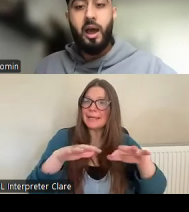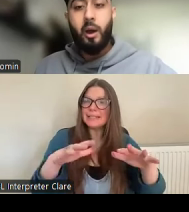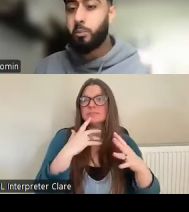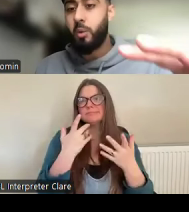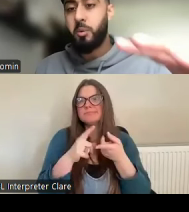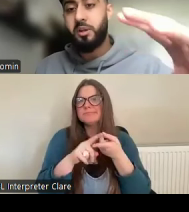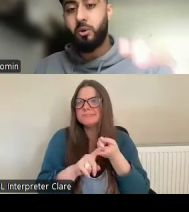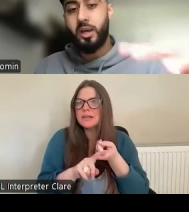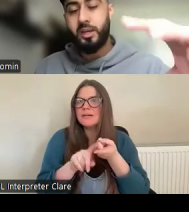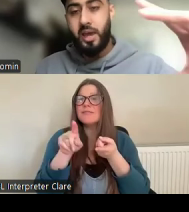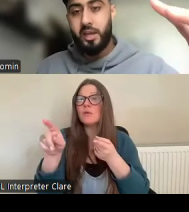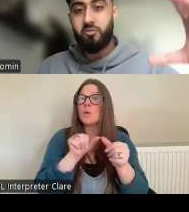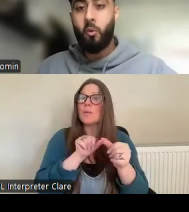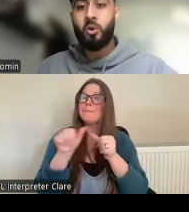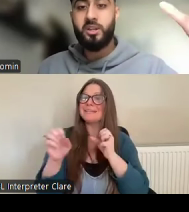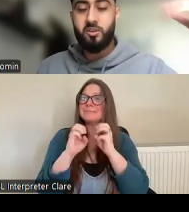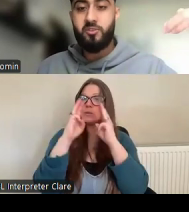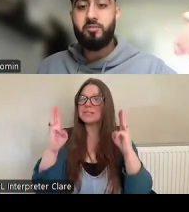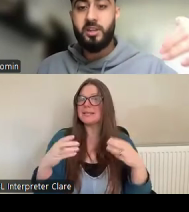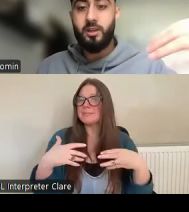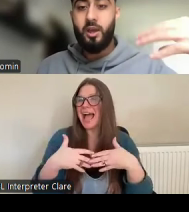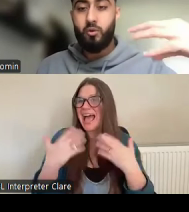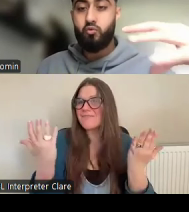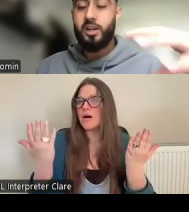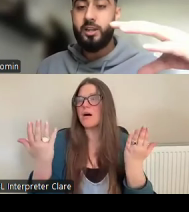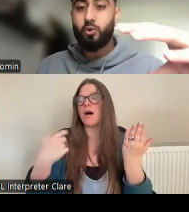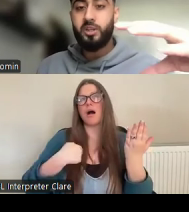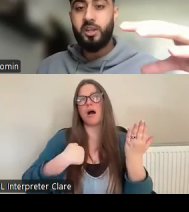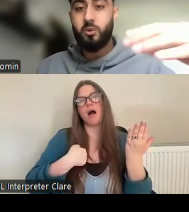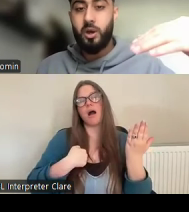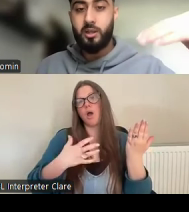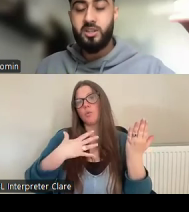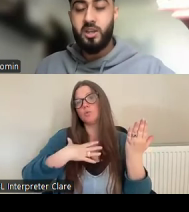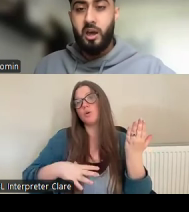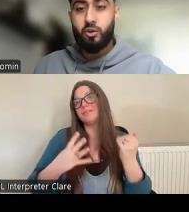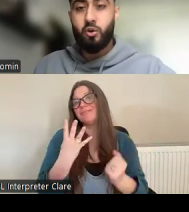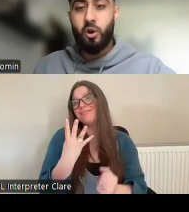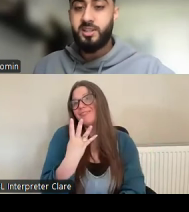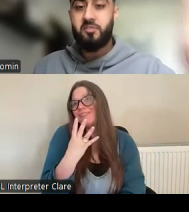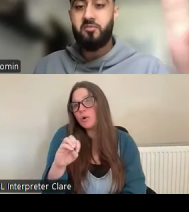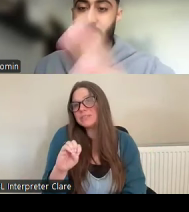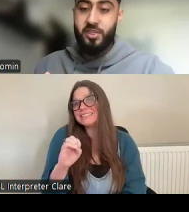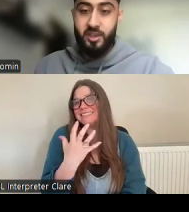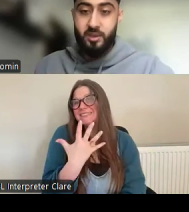I would probably look at getting 40 to 50 really good keywords across different themes.